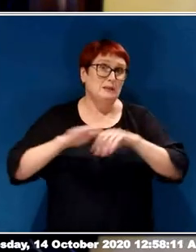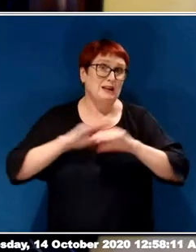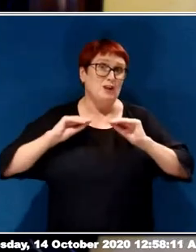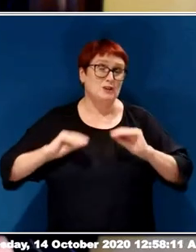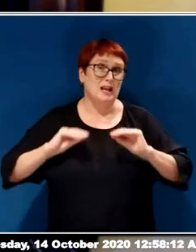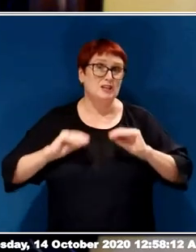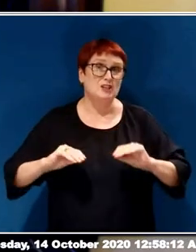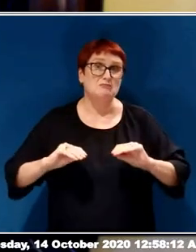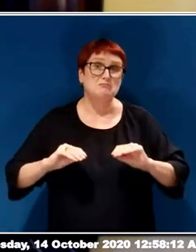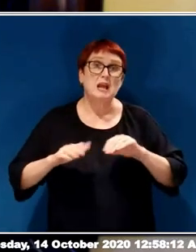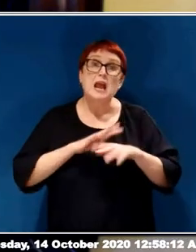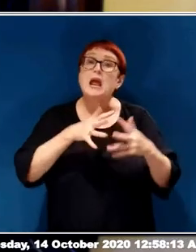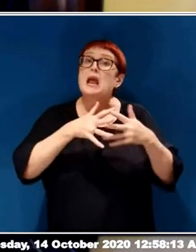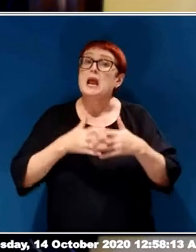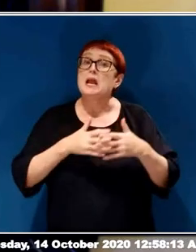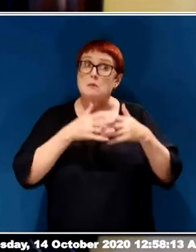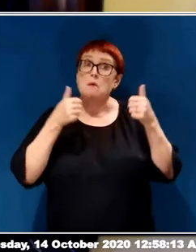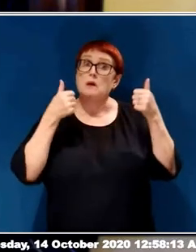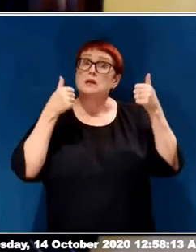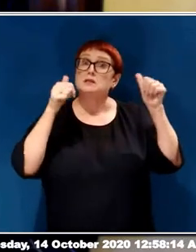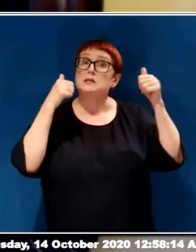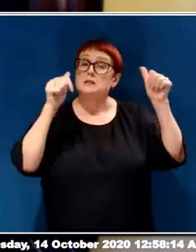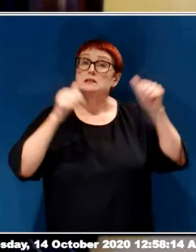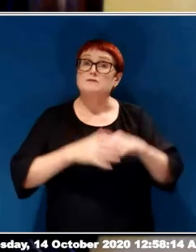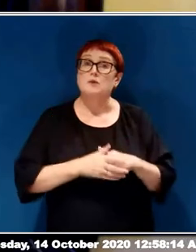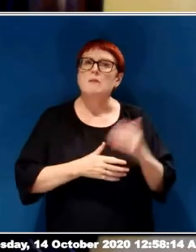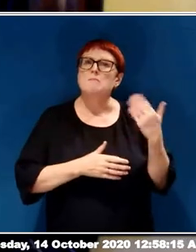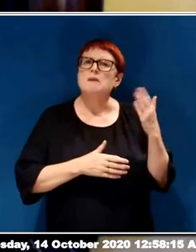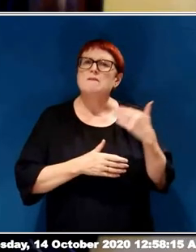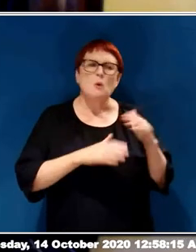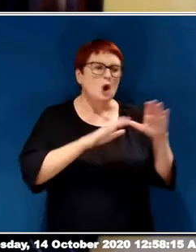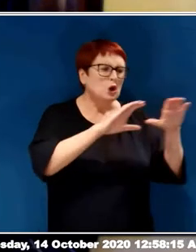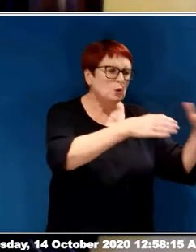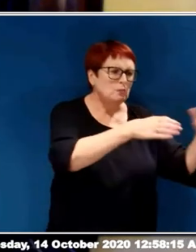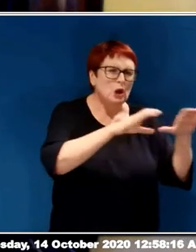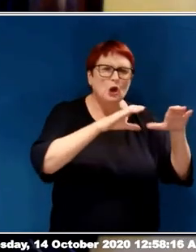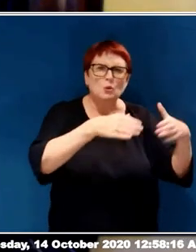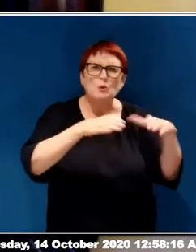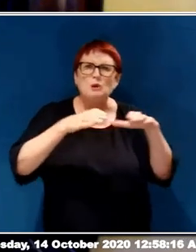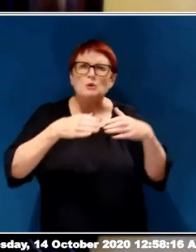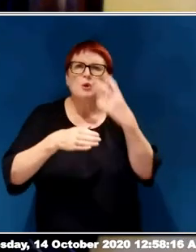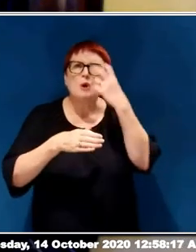categorical model and they prevented the drift towards segregation, to change